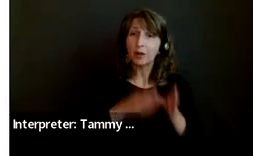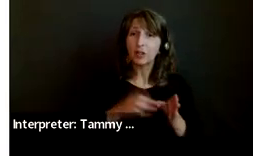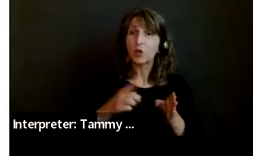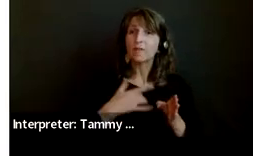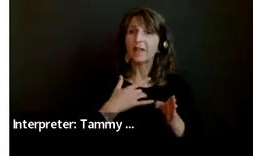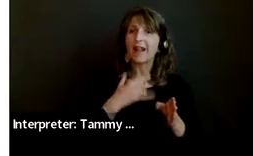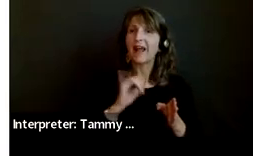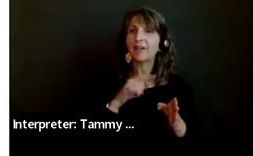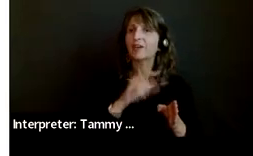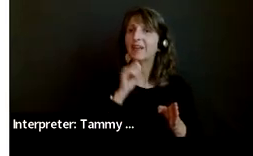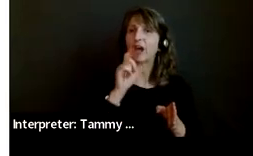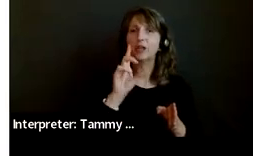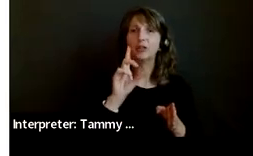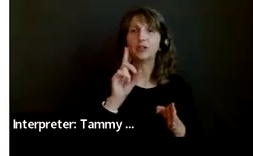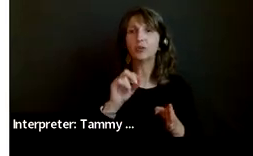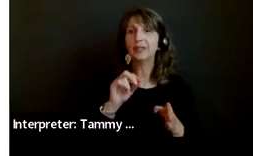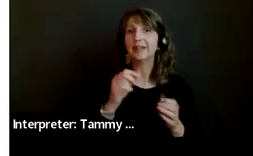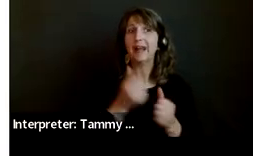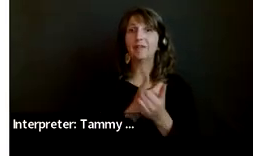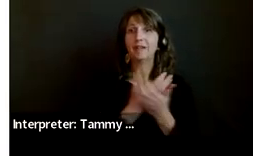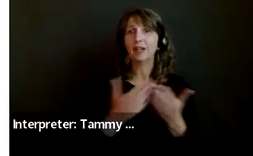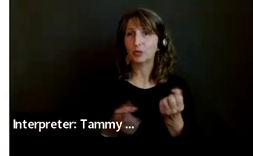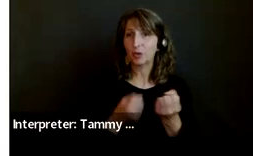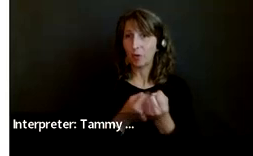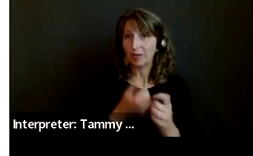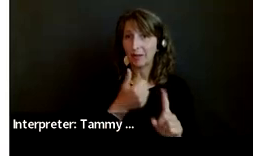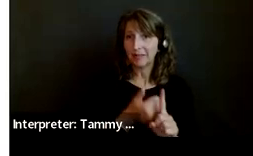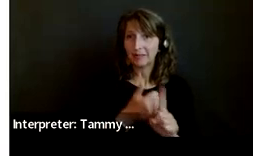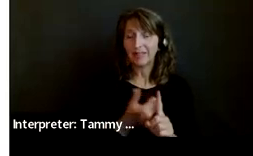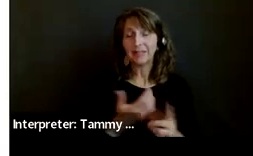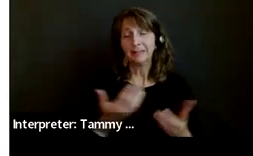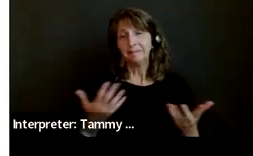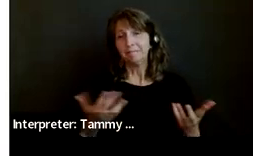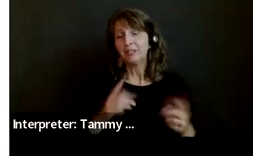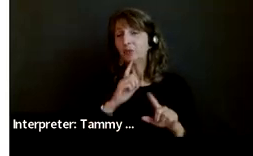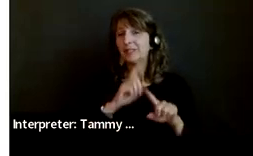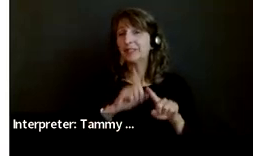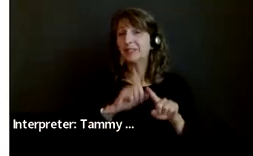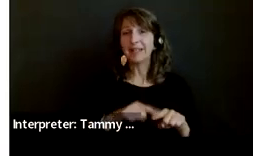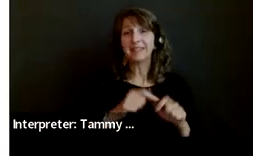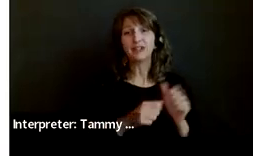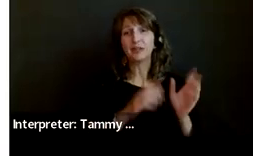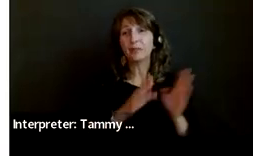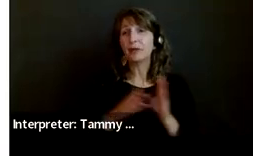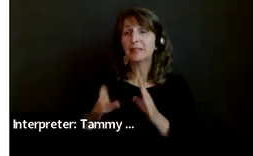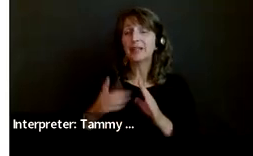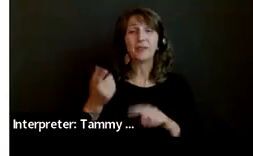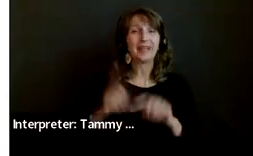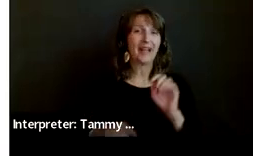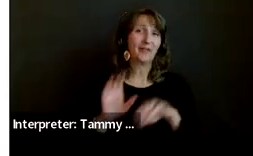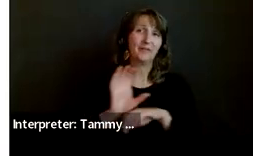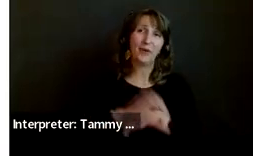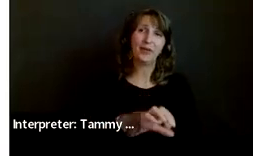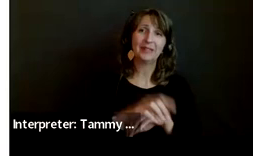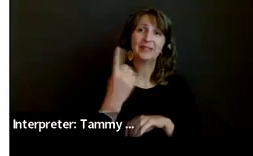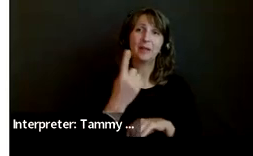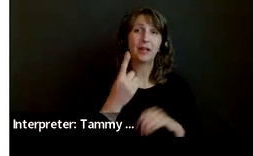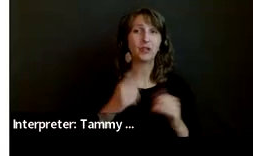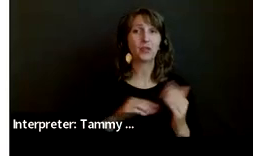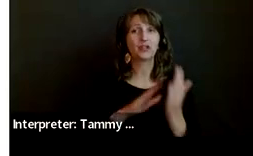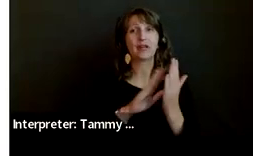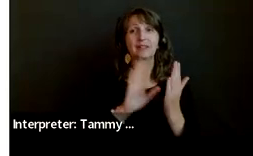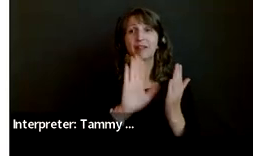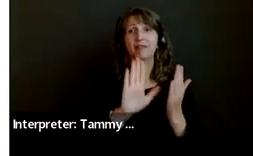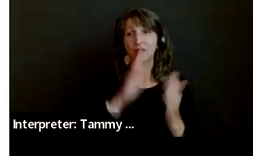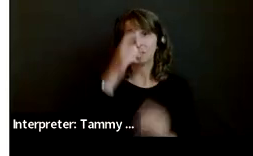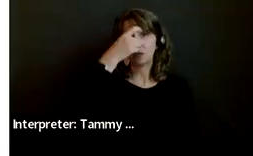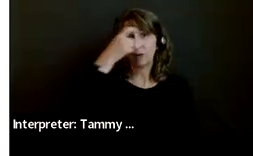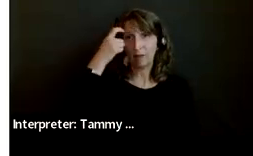It's kind of individual and unfortunately we can't. You know, force people into being ready to address their trauma you know even in trauma therapy oftentimes the therapist is gonna kind of follow their clients timeline and not force them.